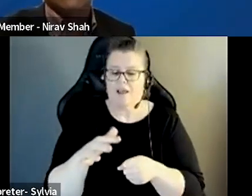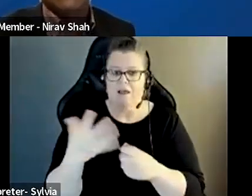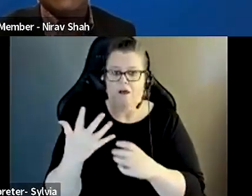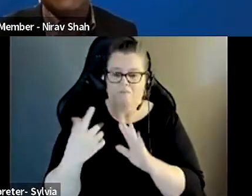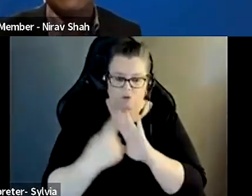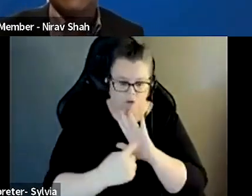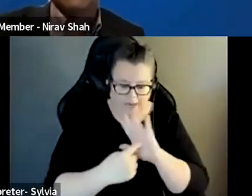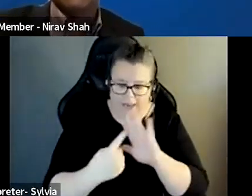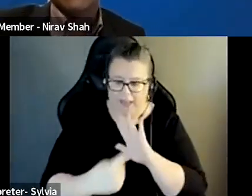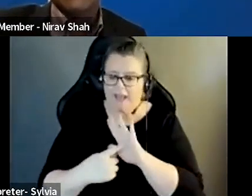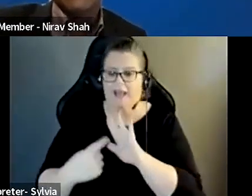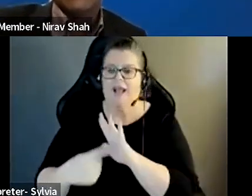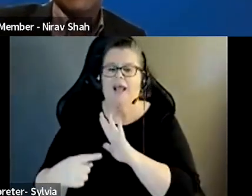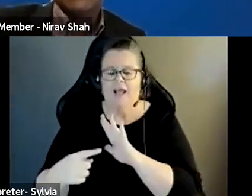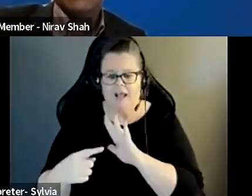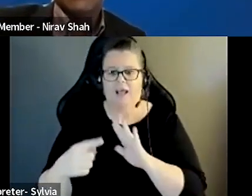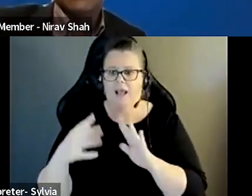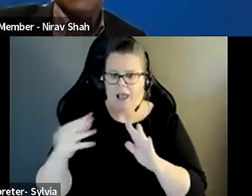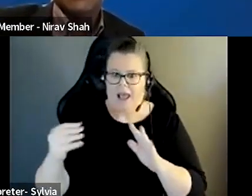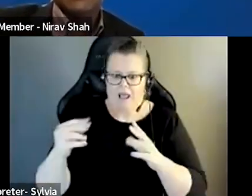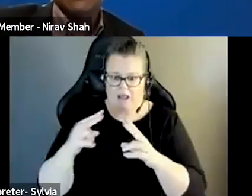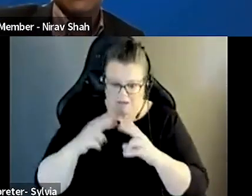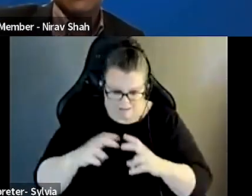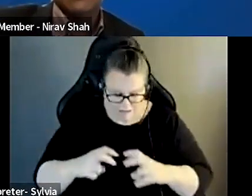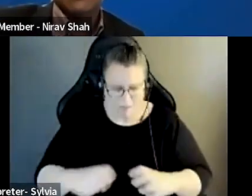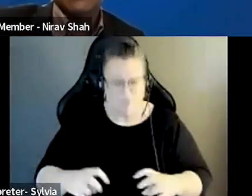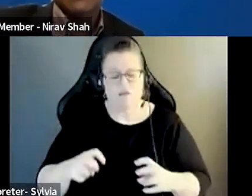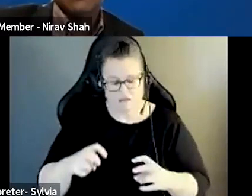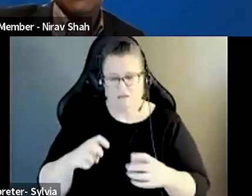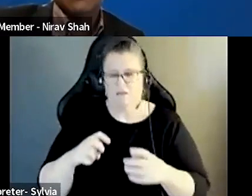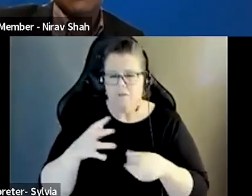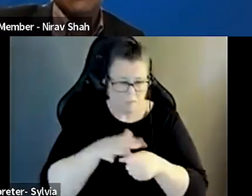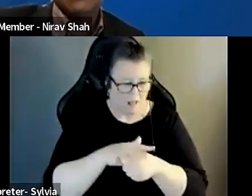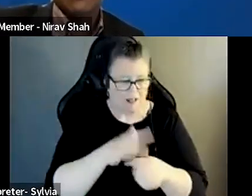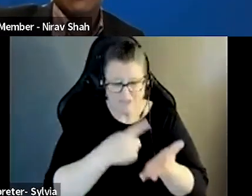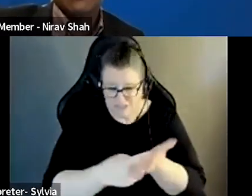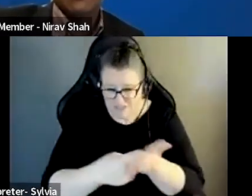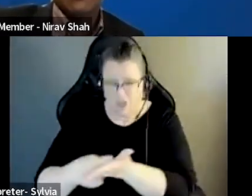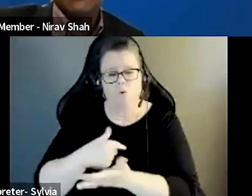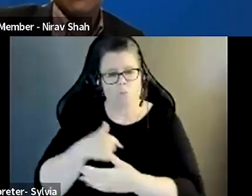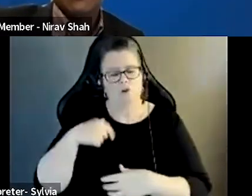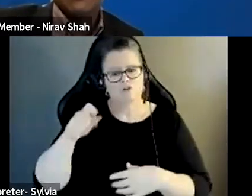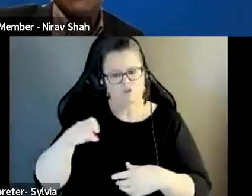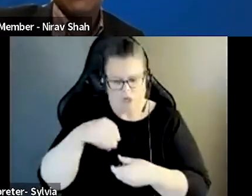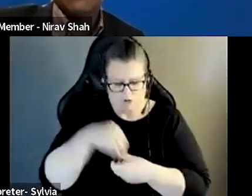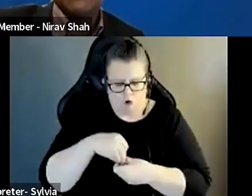and enough discussion that I feel like we should do an internally facing one as well. And thanks so much.